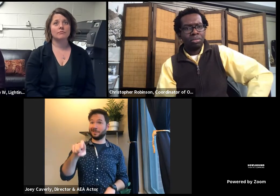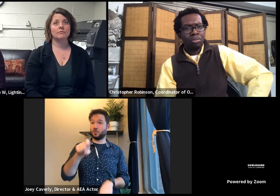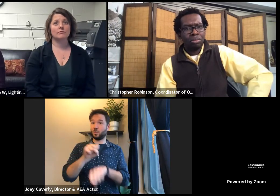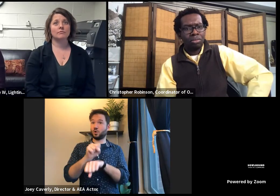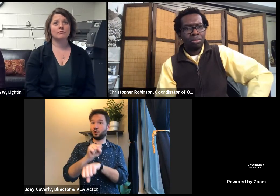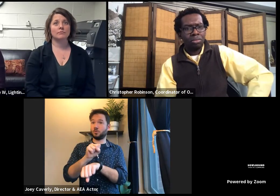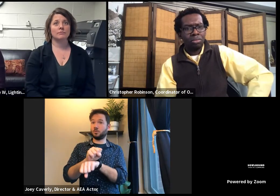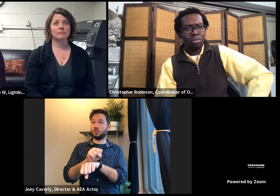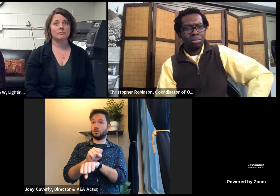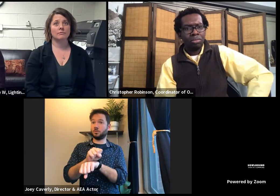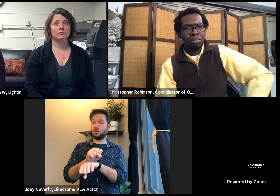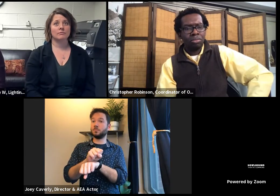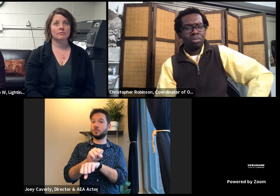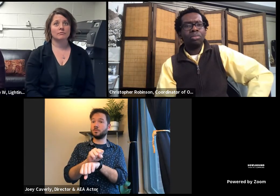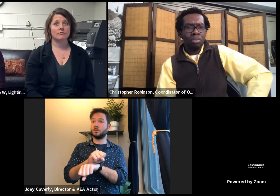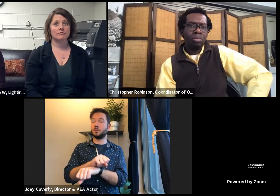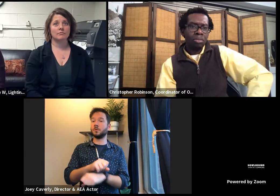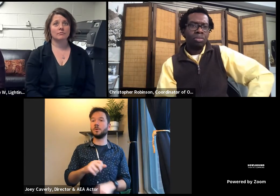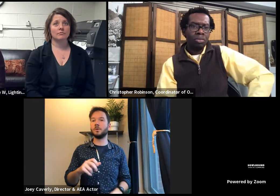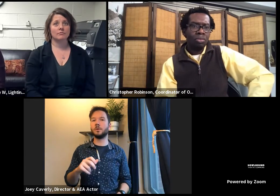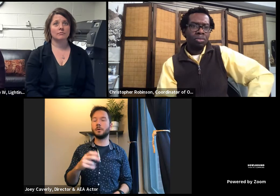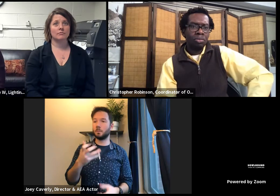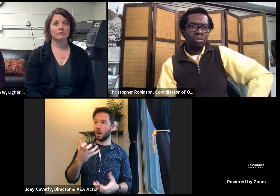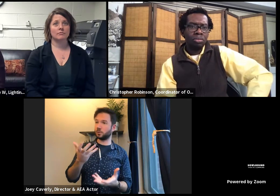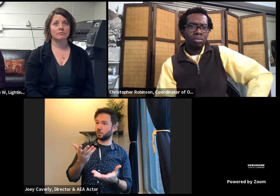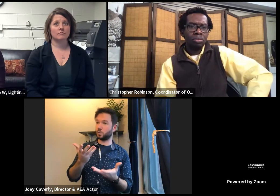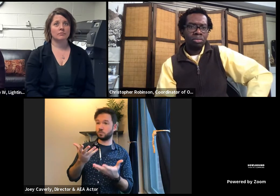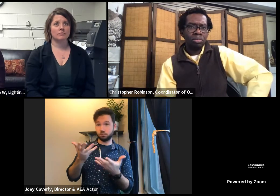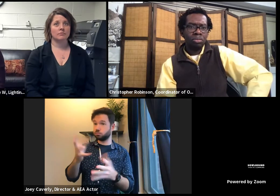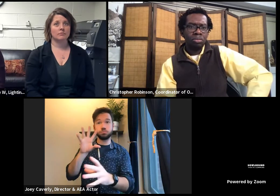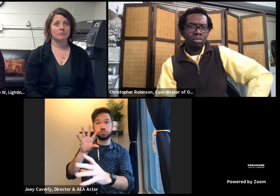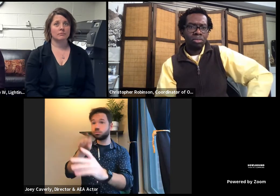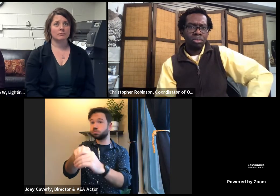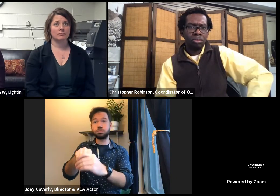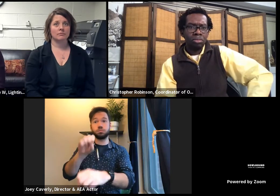We have a lot of resources. We have a lot of friends who need work.